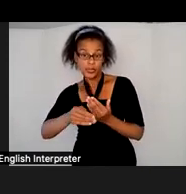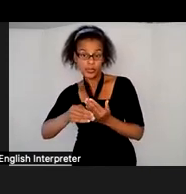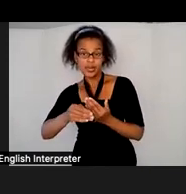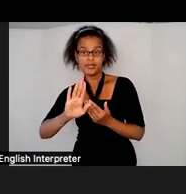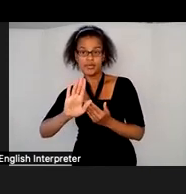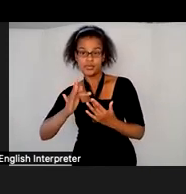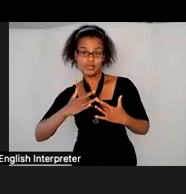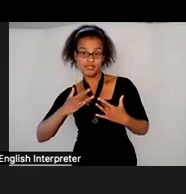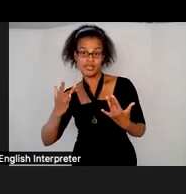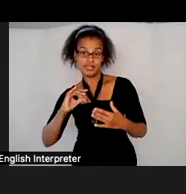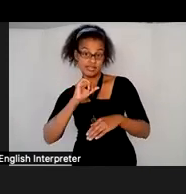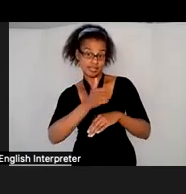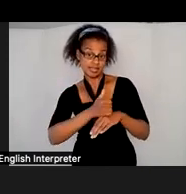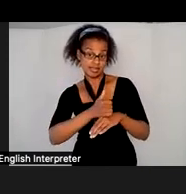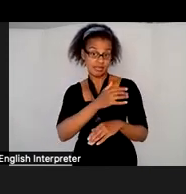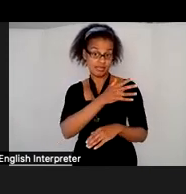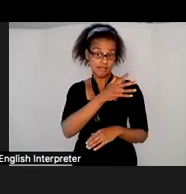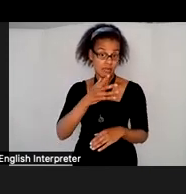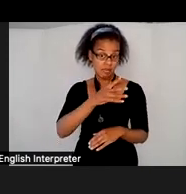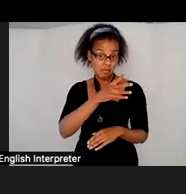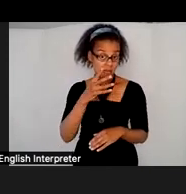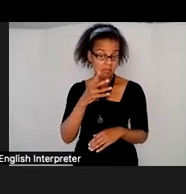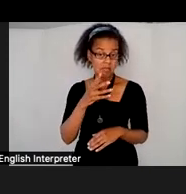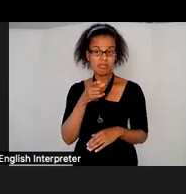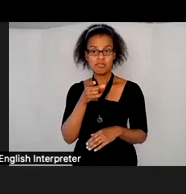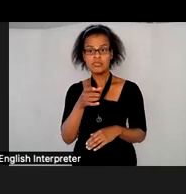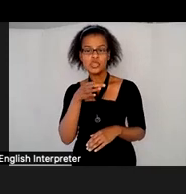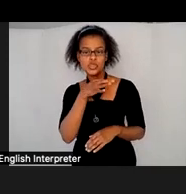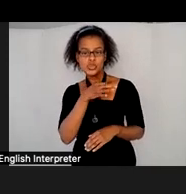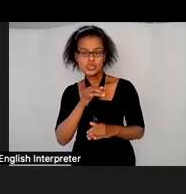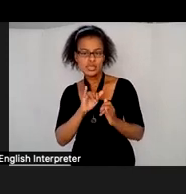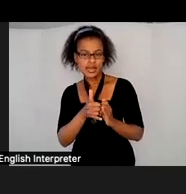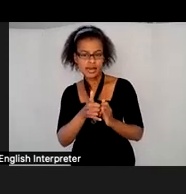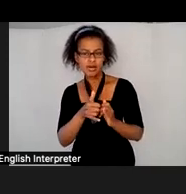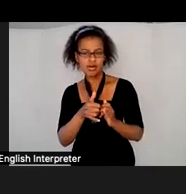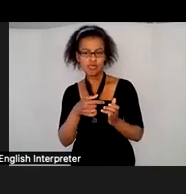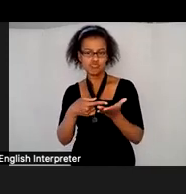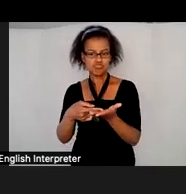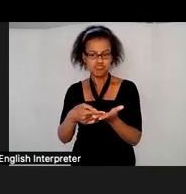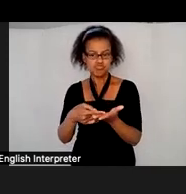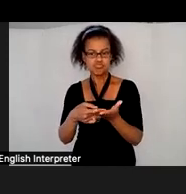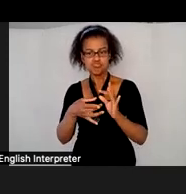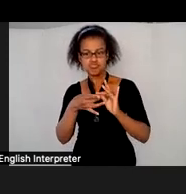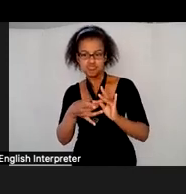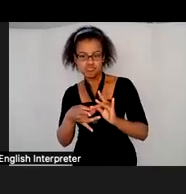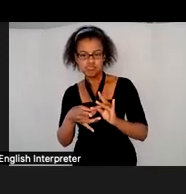whether it's through programs and workshops, or having different performances or shows